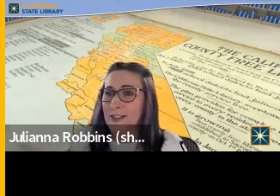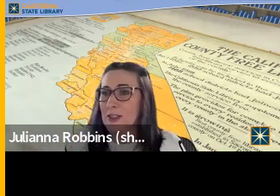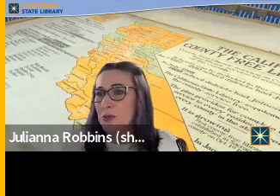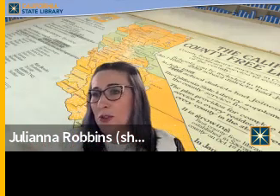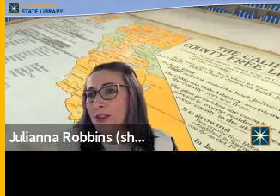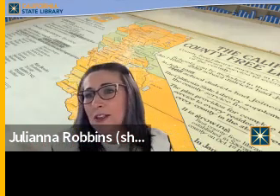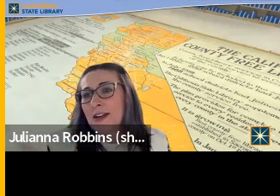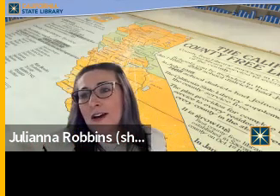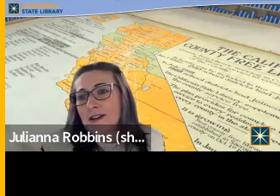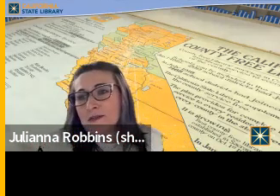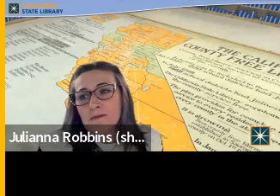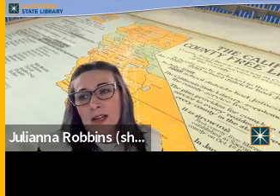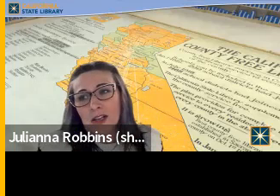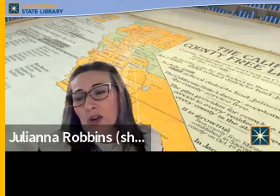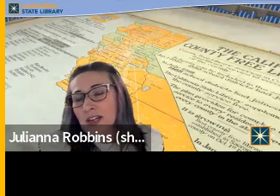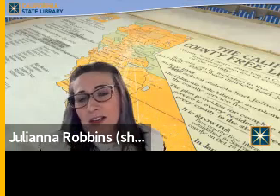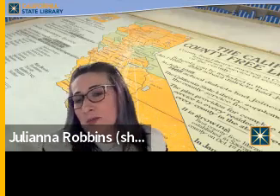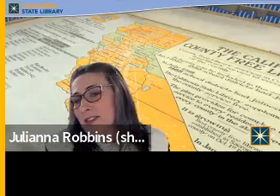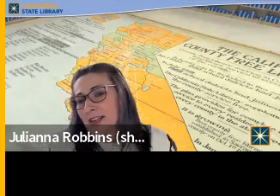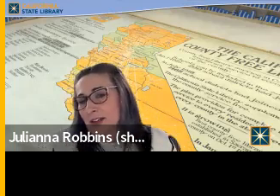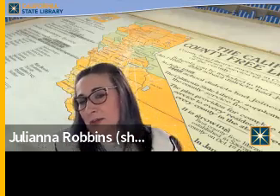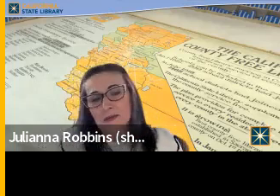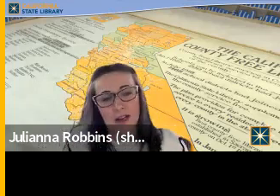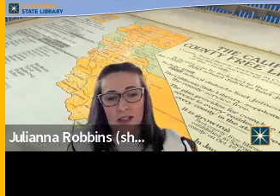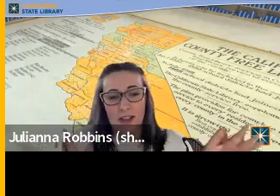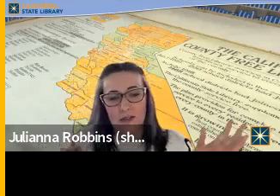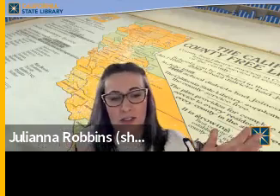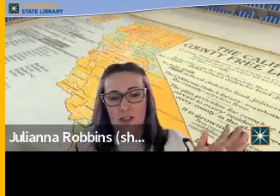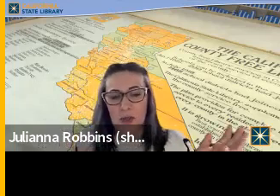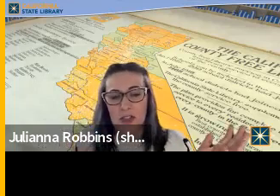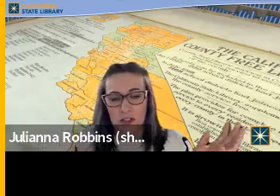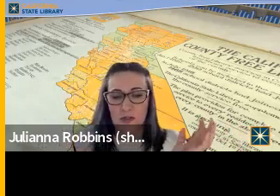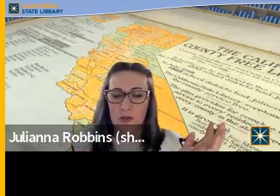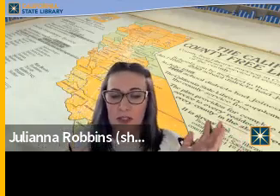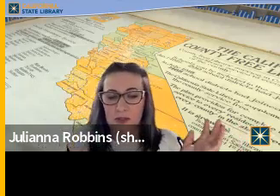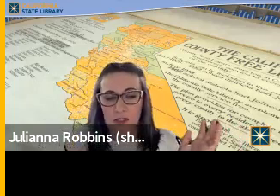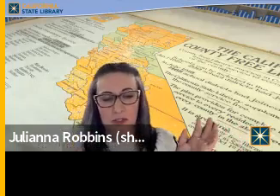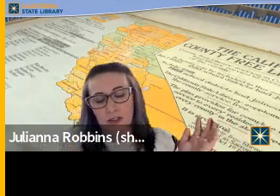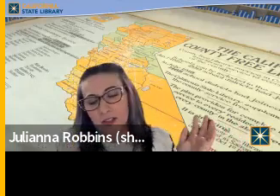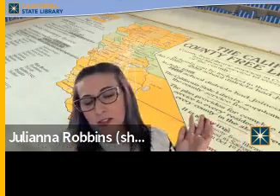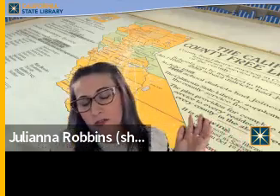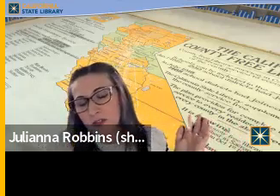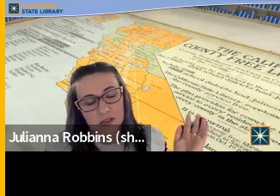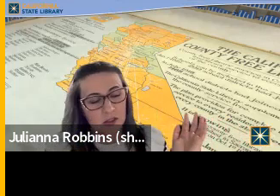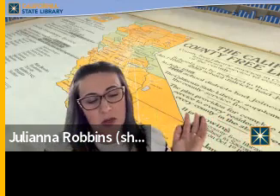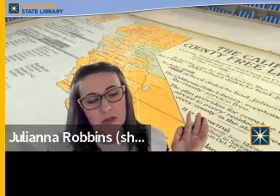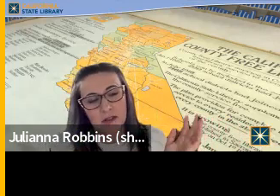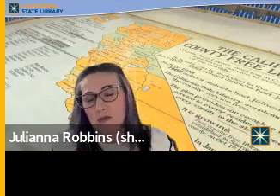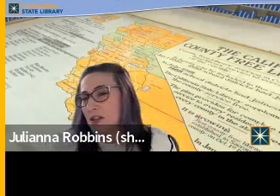accessible at all times. On the left is a picture from San Francisco Public Library,